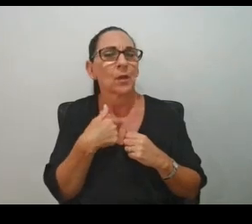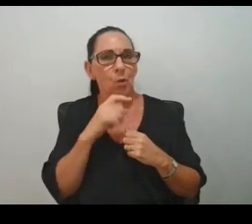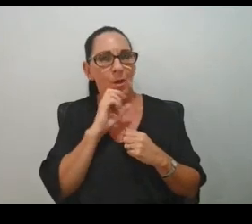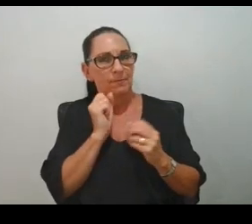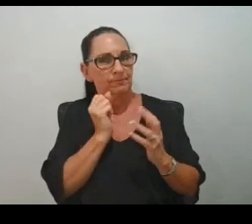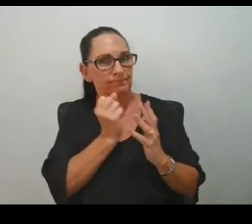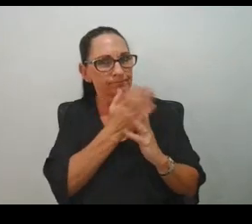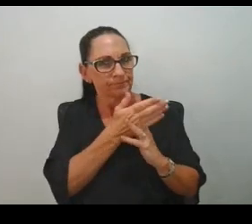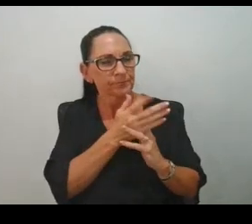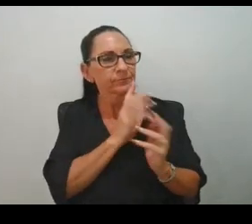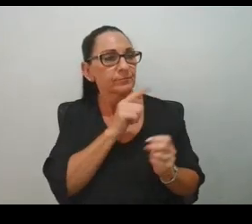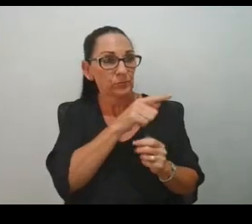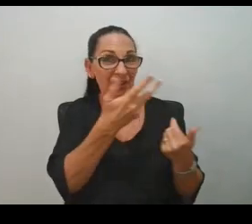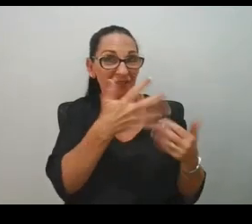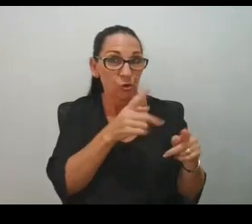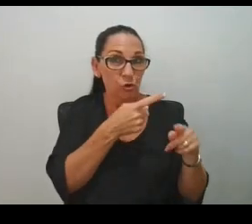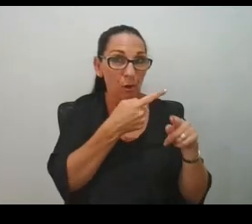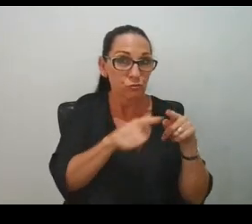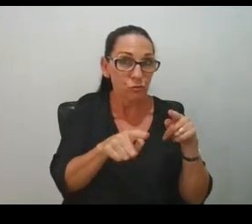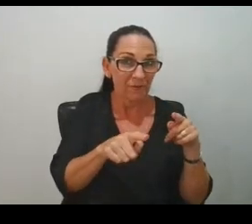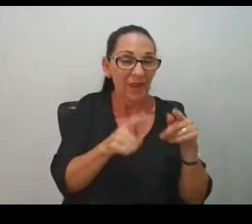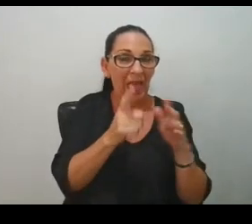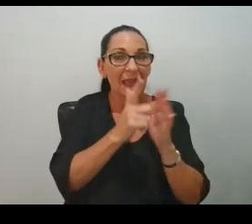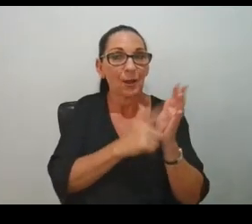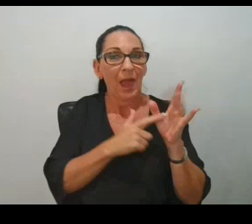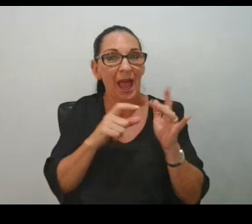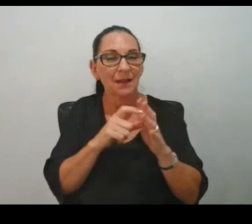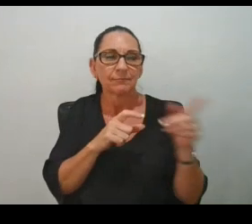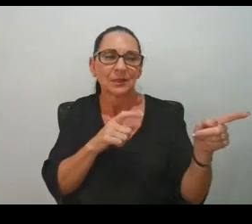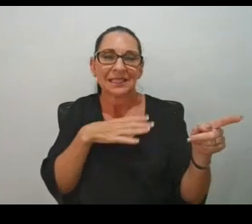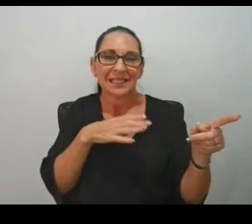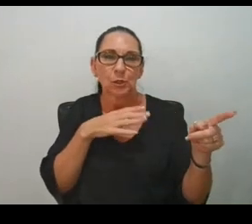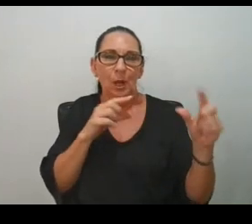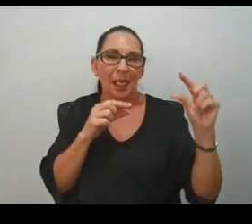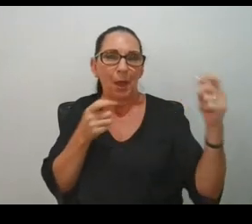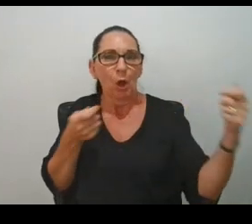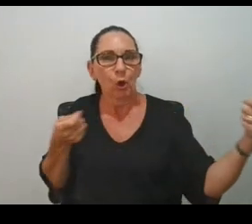need to pay a contribution towards their legal cost yeah and once again that might